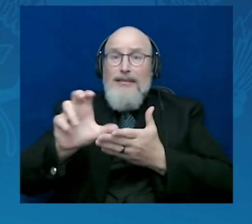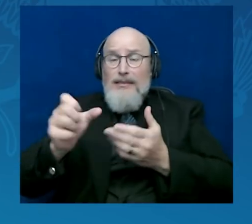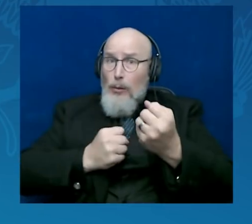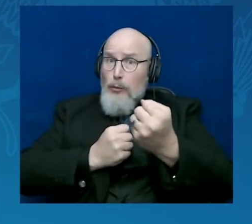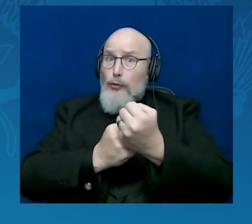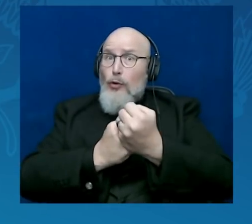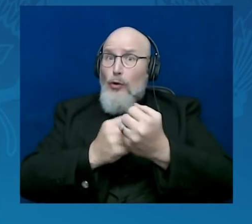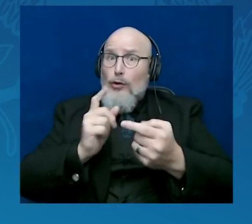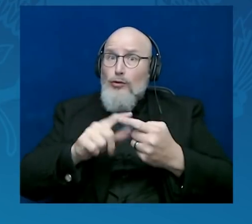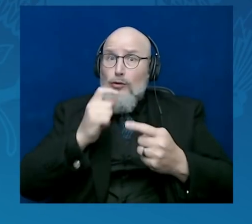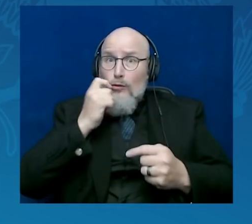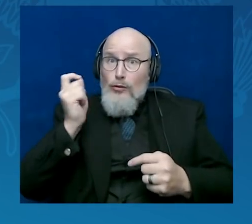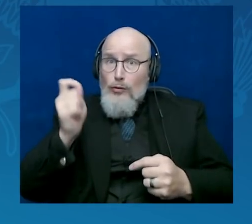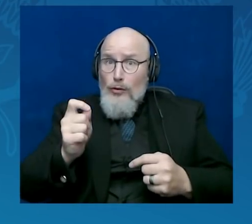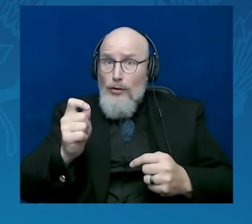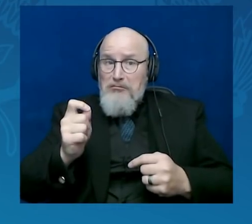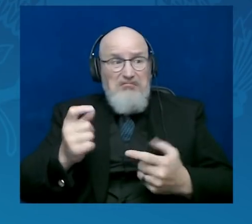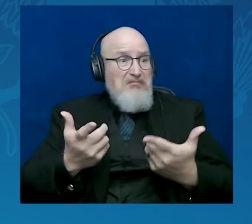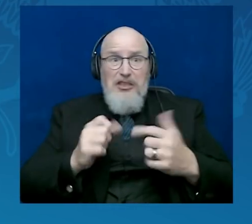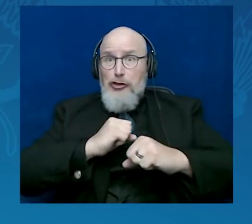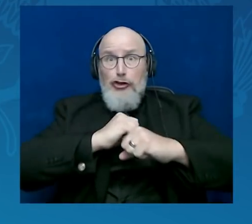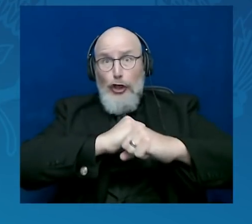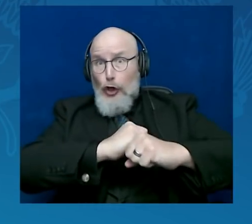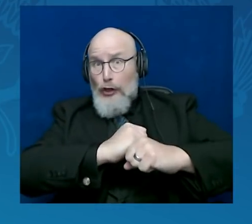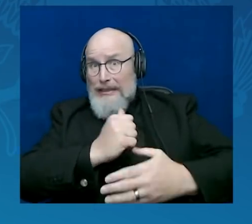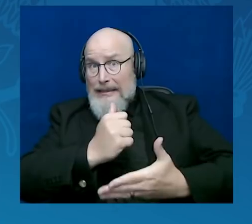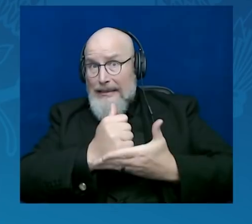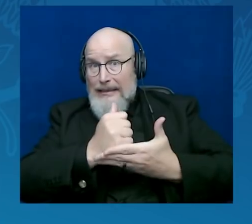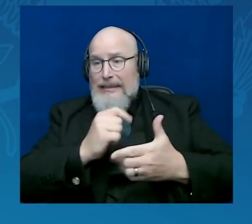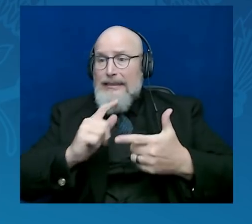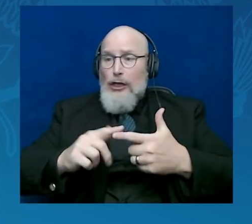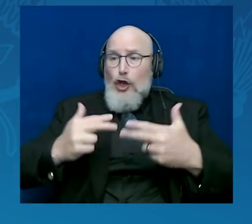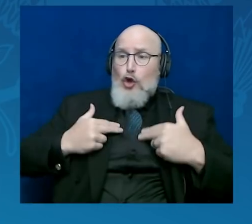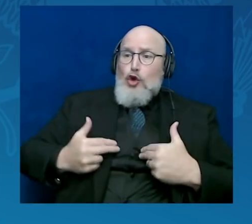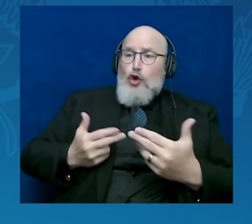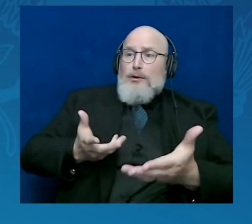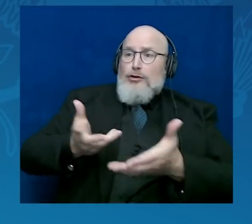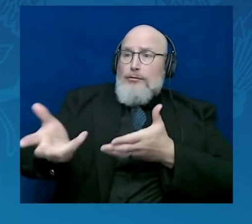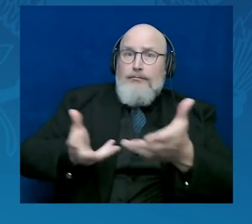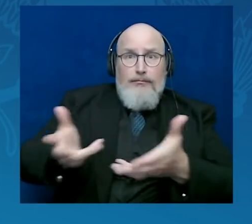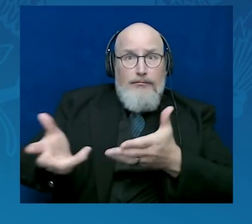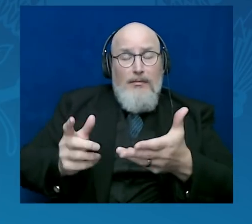security assistance, humanitarian assistance, and economic assistance.